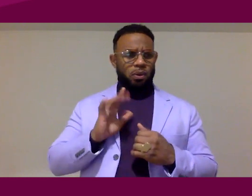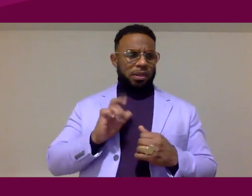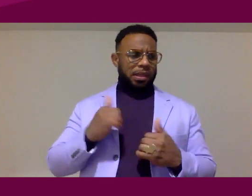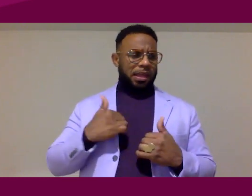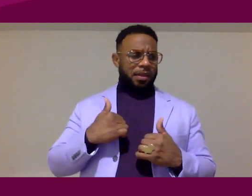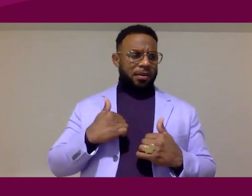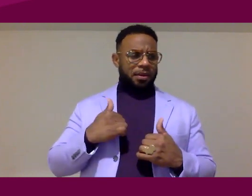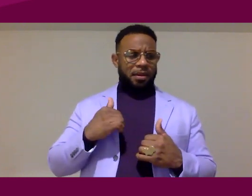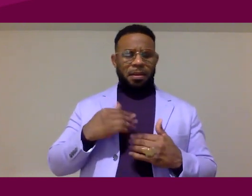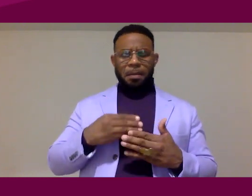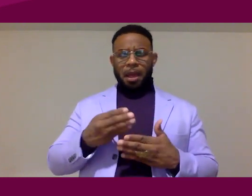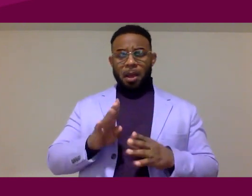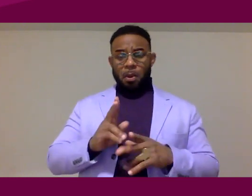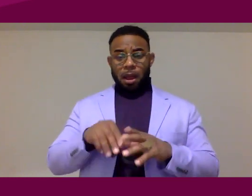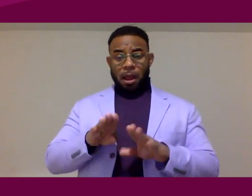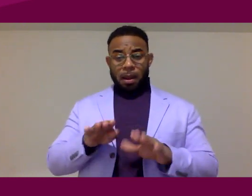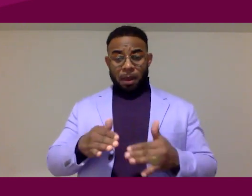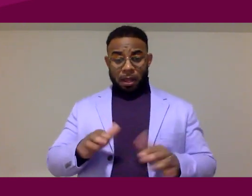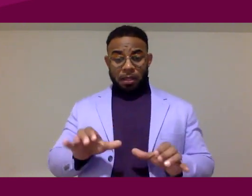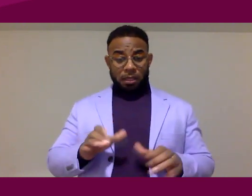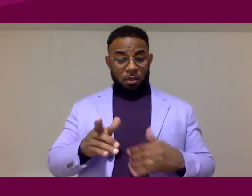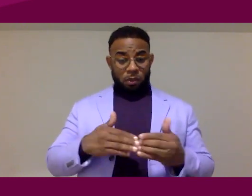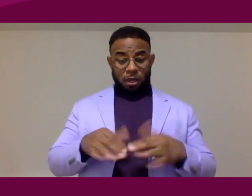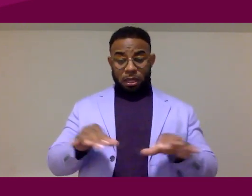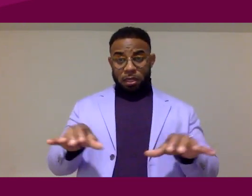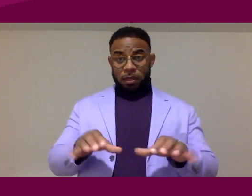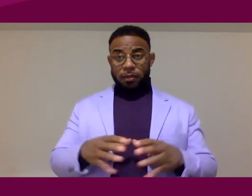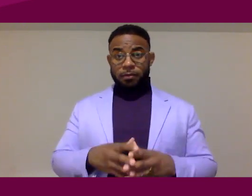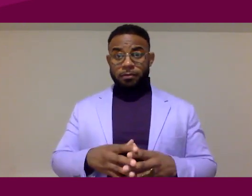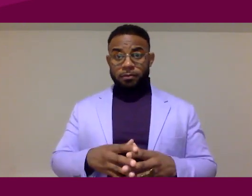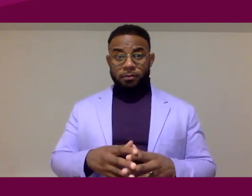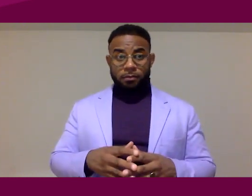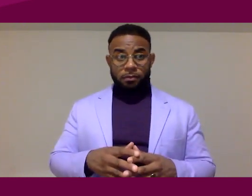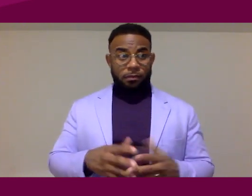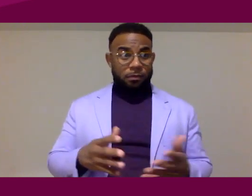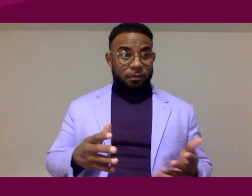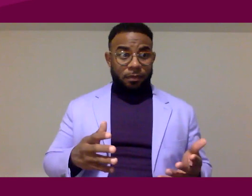buy a product out of the box and it does what it does.